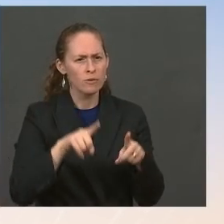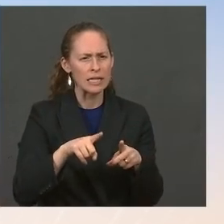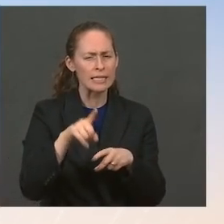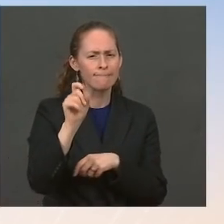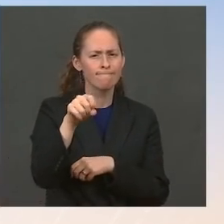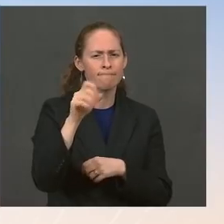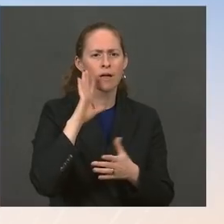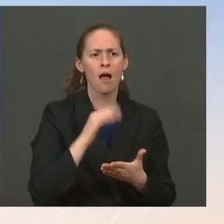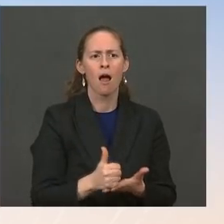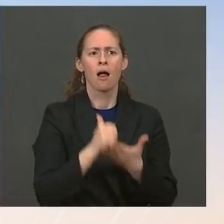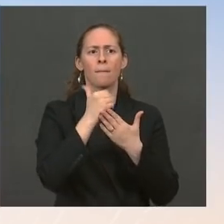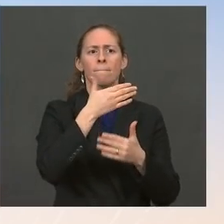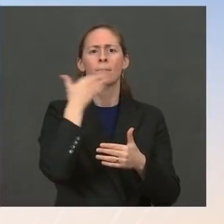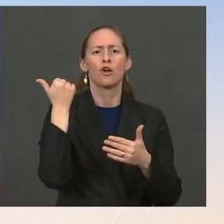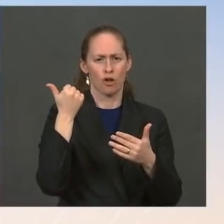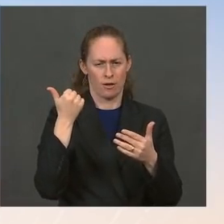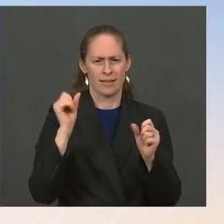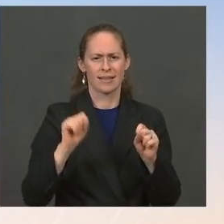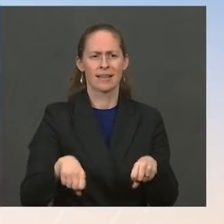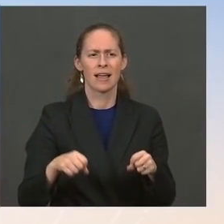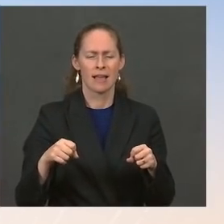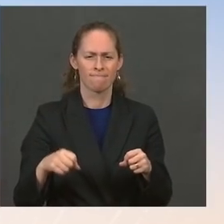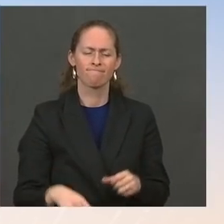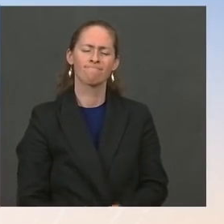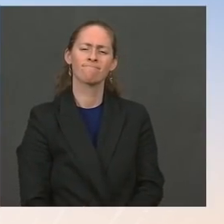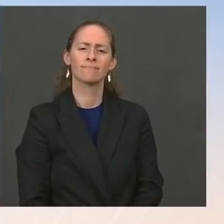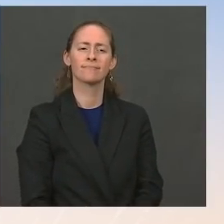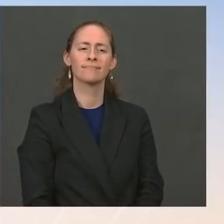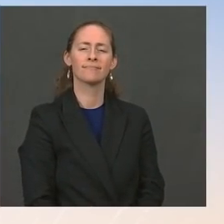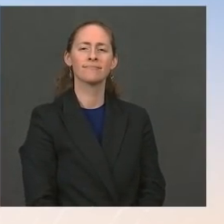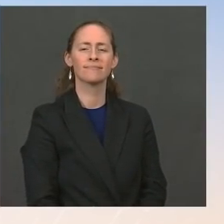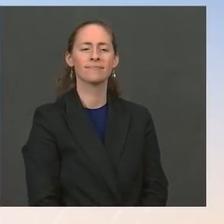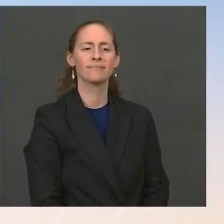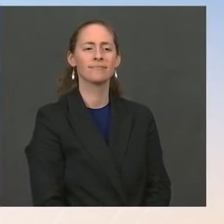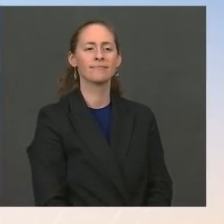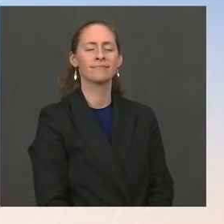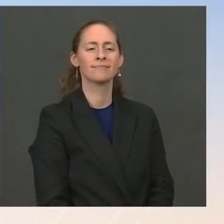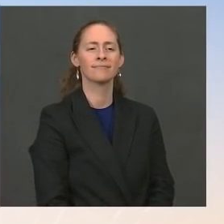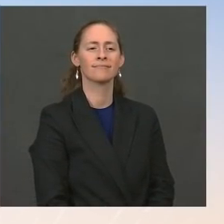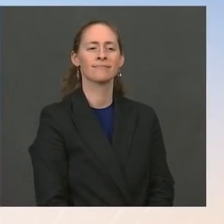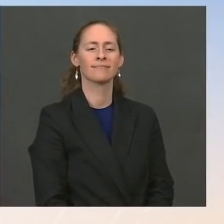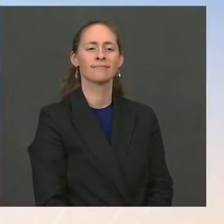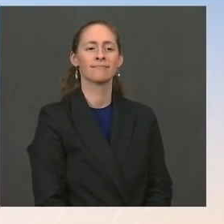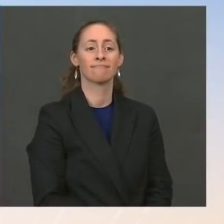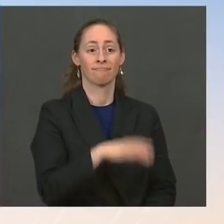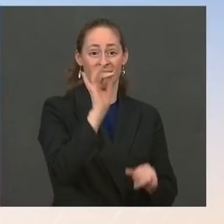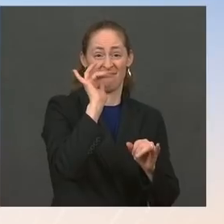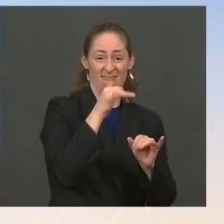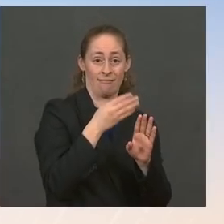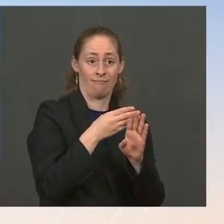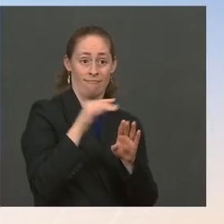I'm just going to note something that form- -- Trump-appointed IRS Commissioner Charles Rettig said: " The administration estimates